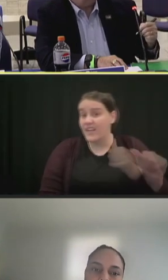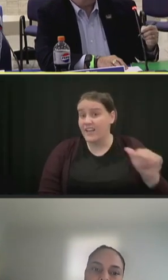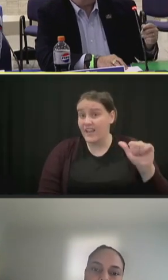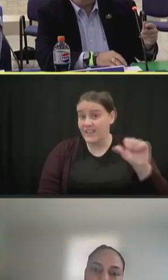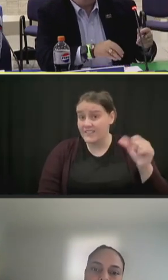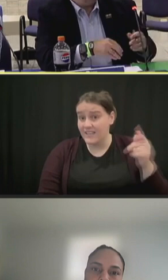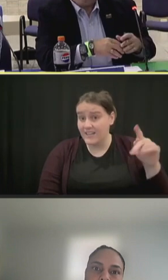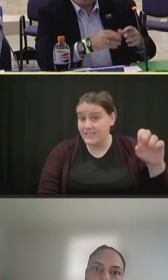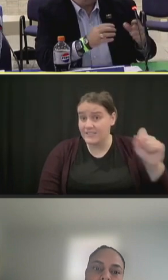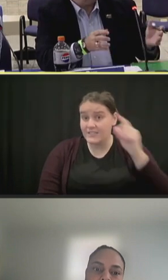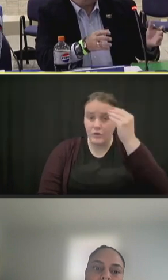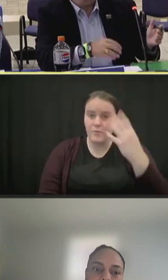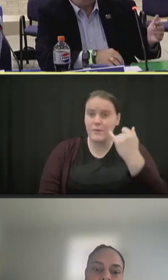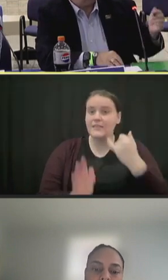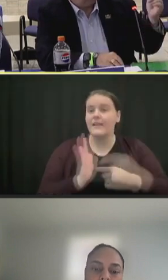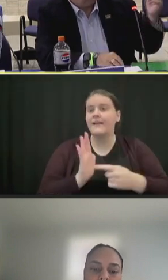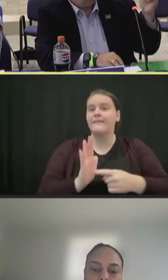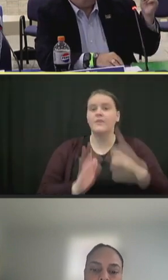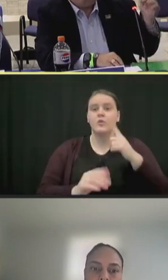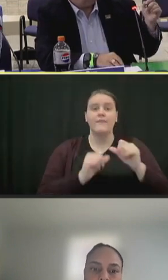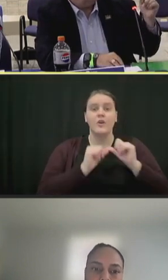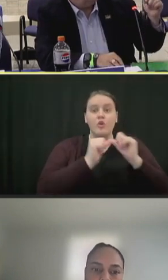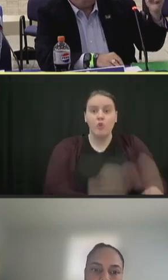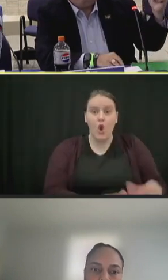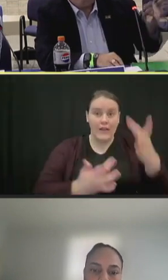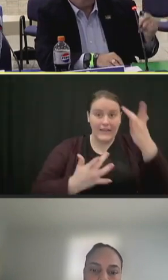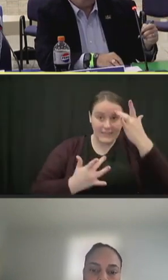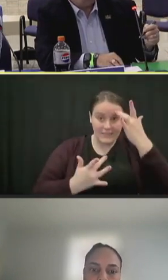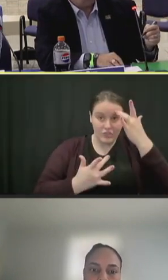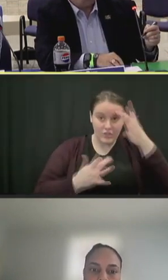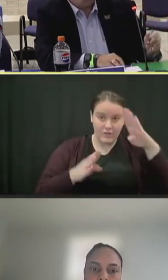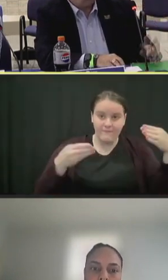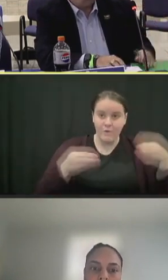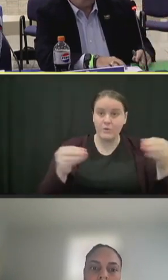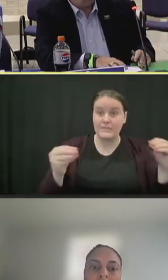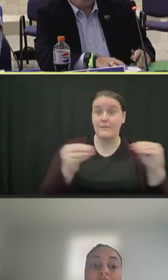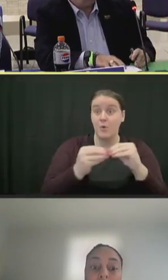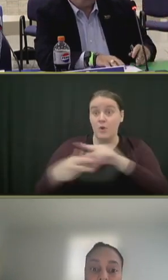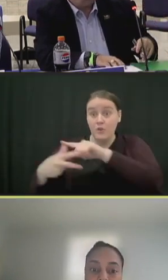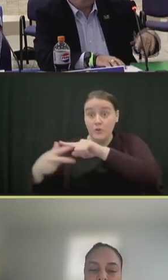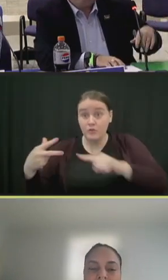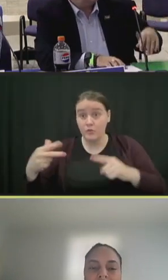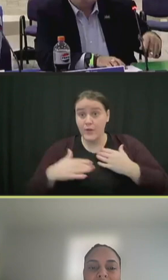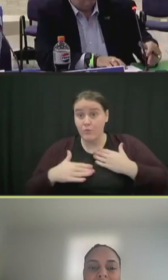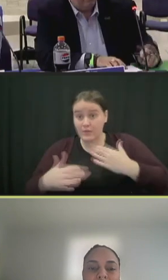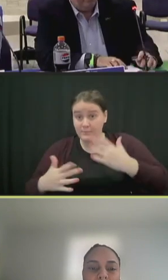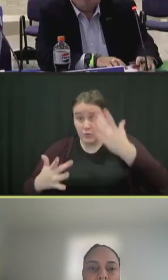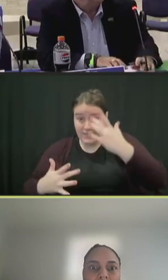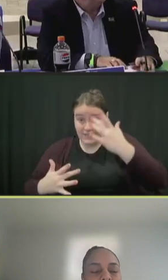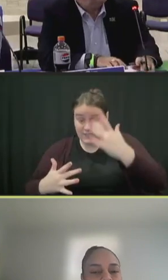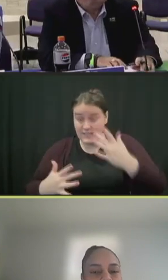to say, if you have a chronic condition, focusing more on some of those conditions? May Malik: Yes. Mitch Rothholz: Thank you.